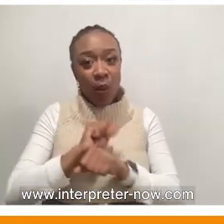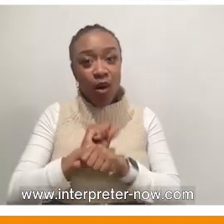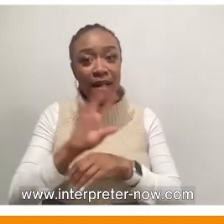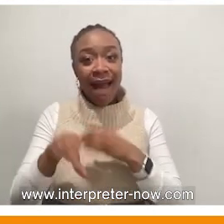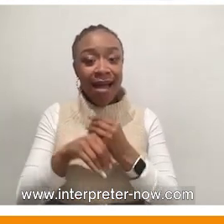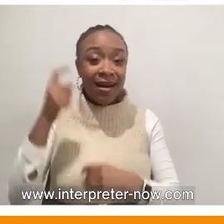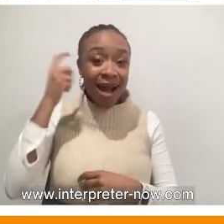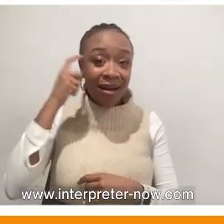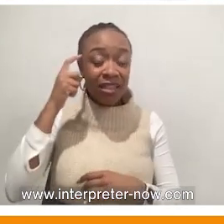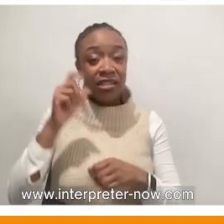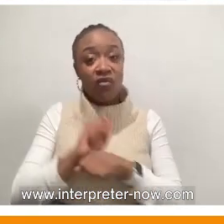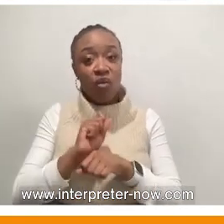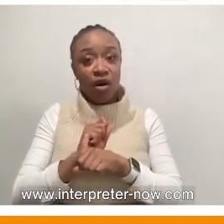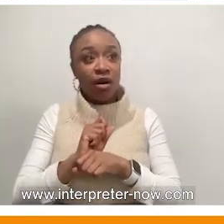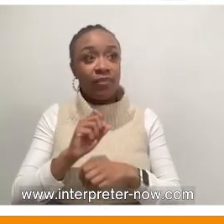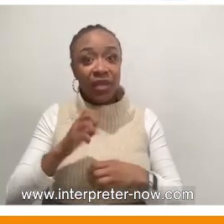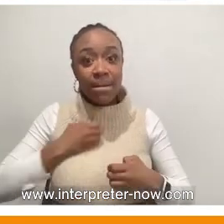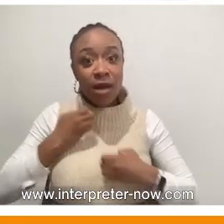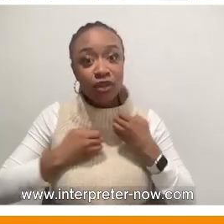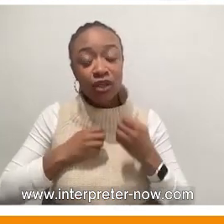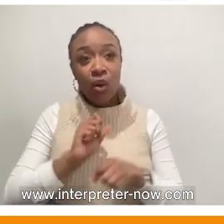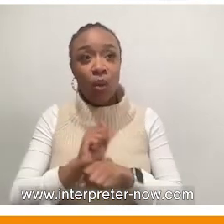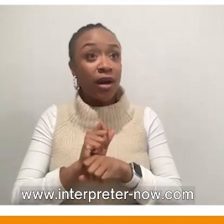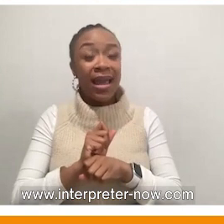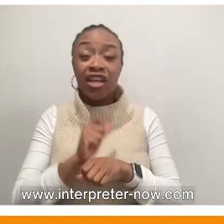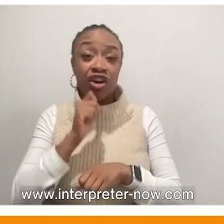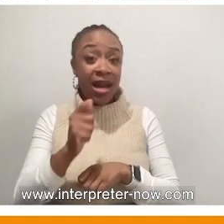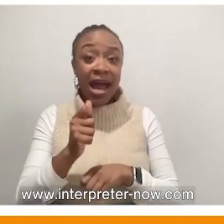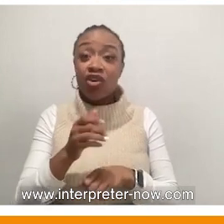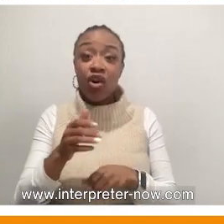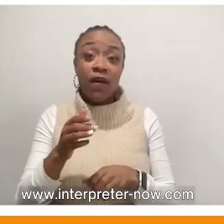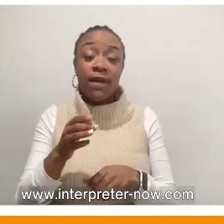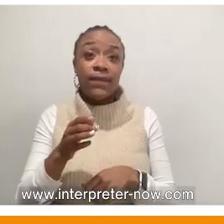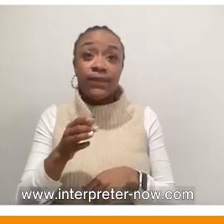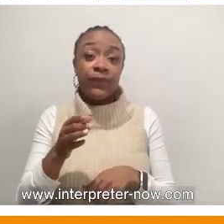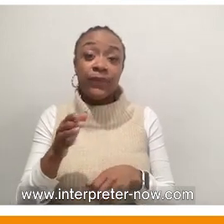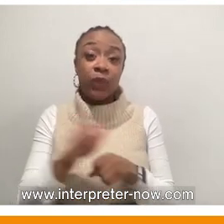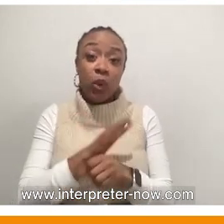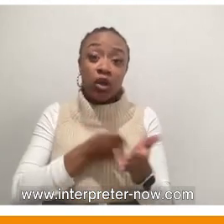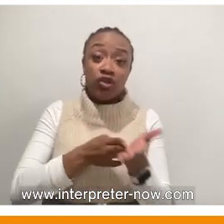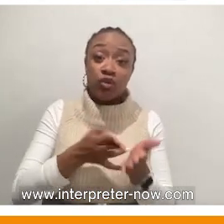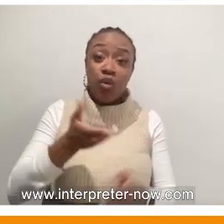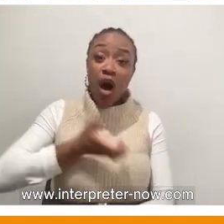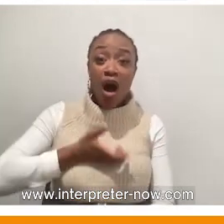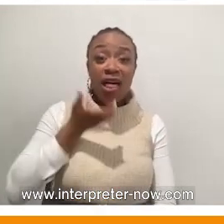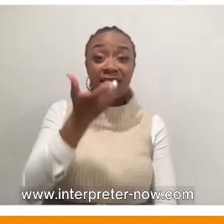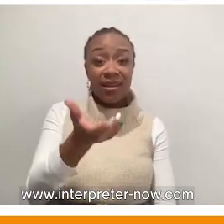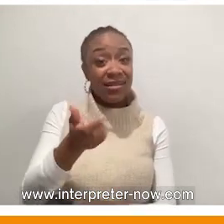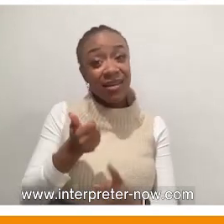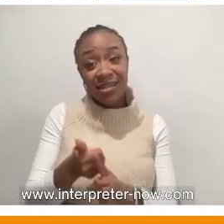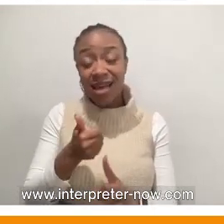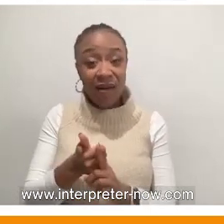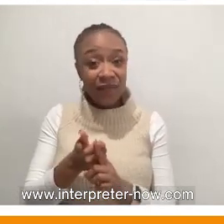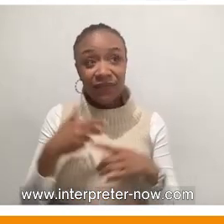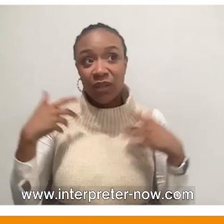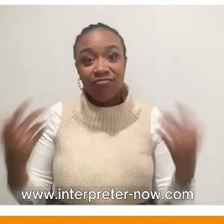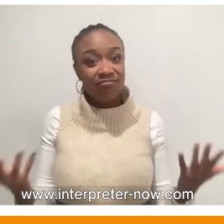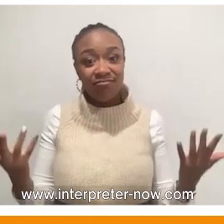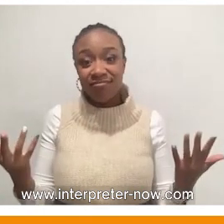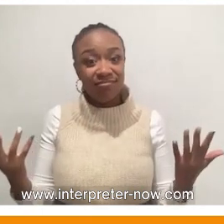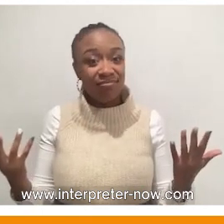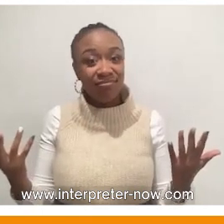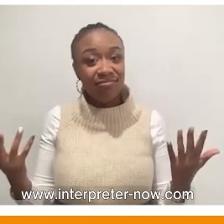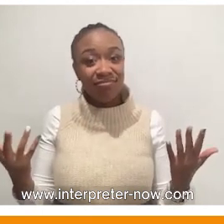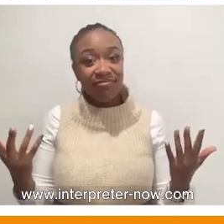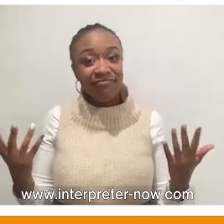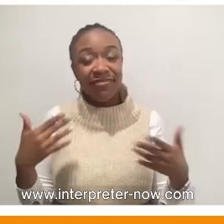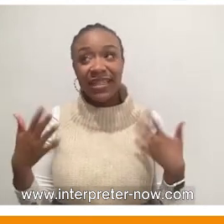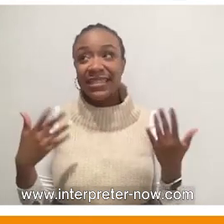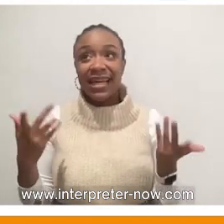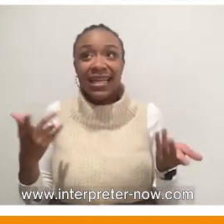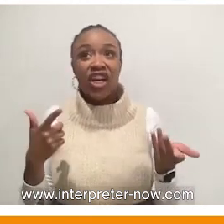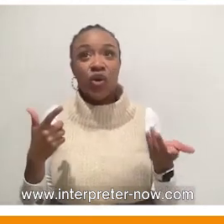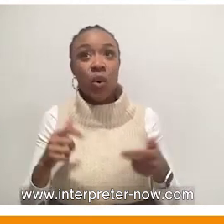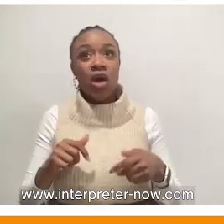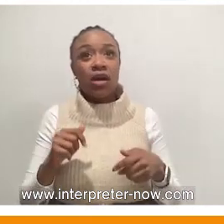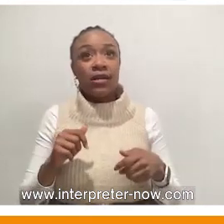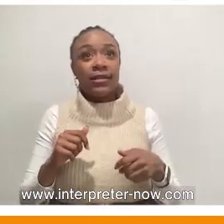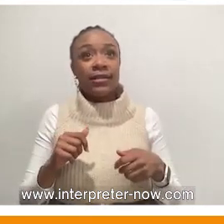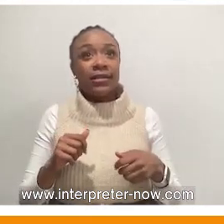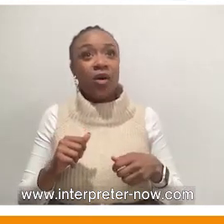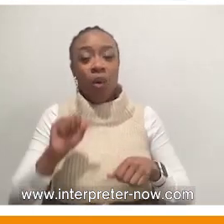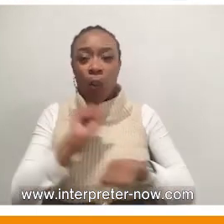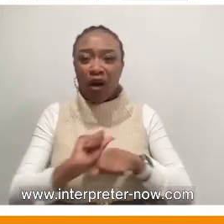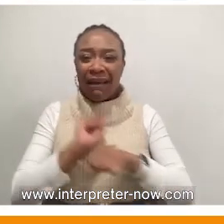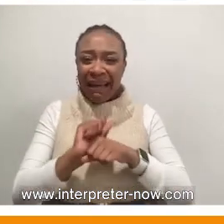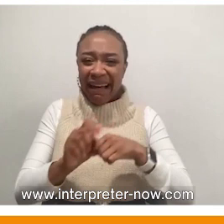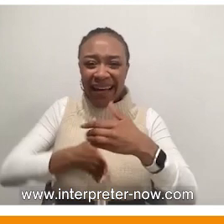If you're not able to be your authentic self, it's working against yourself in some way.